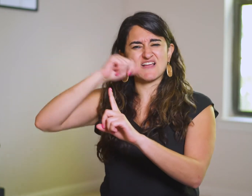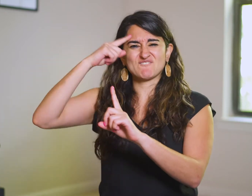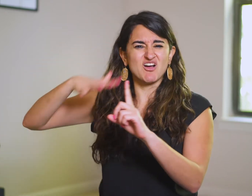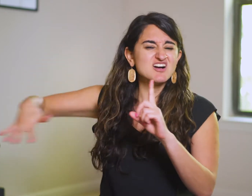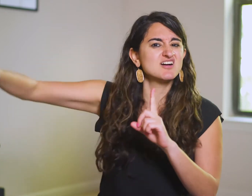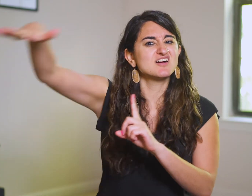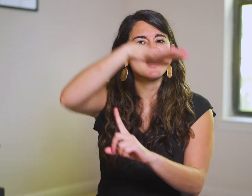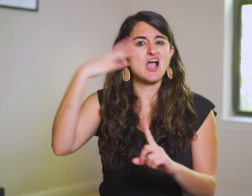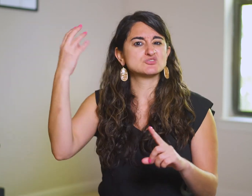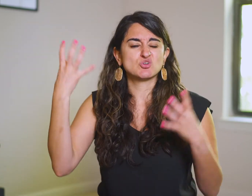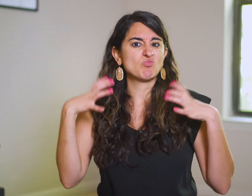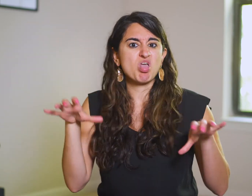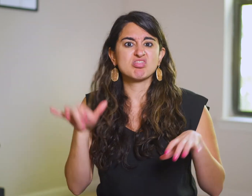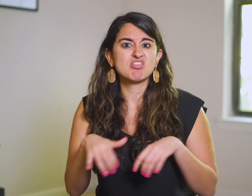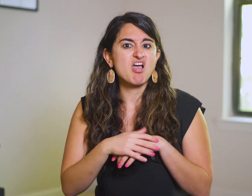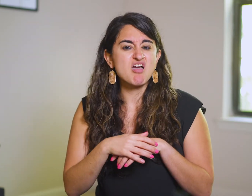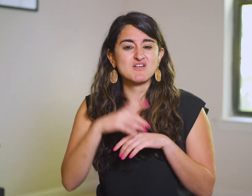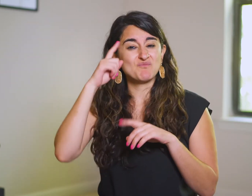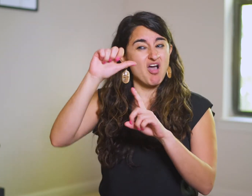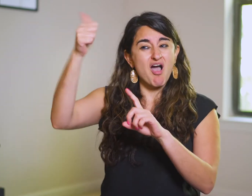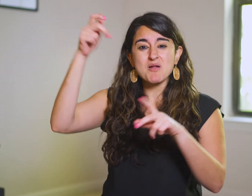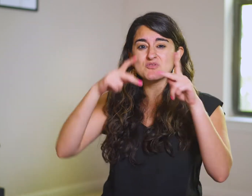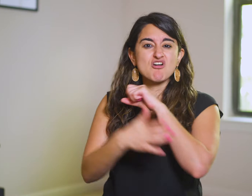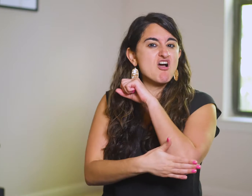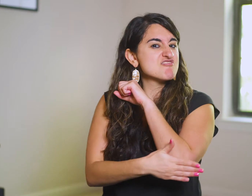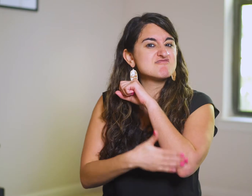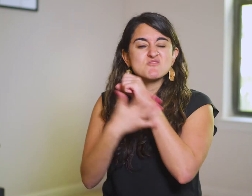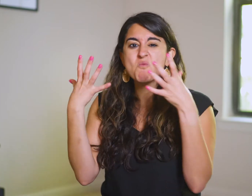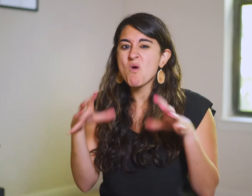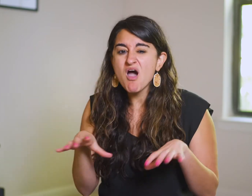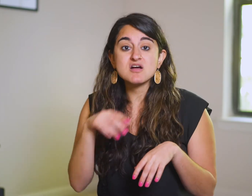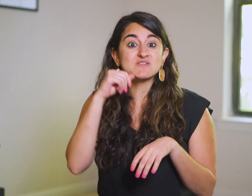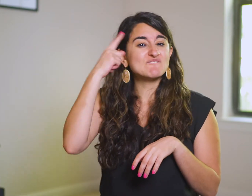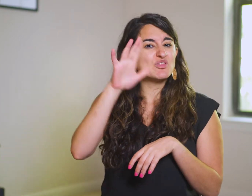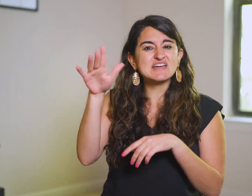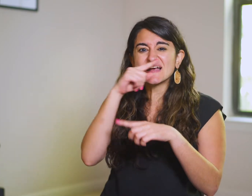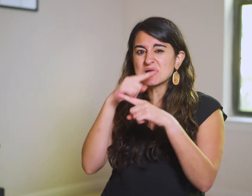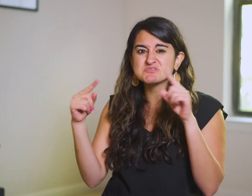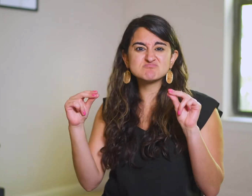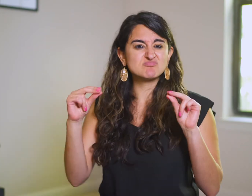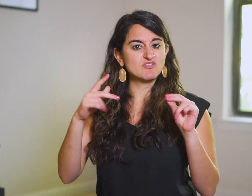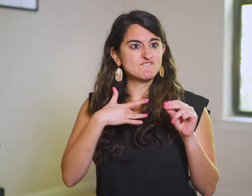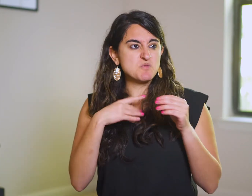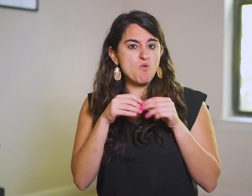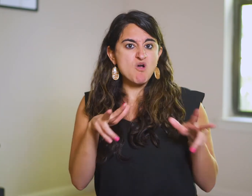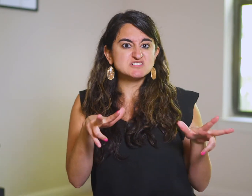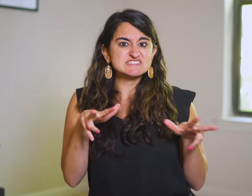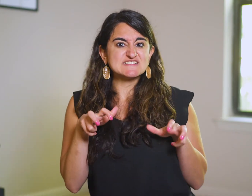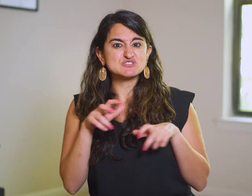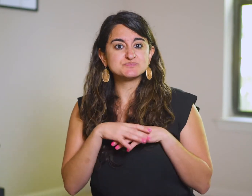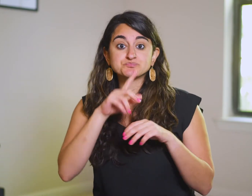not to people of other nations, not their enemies.